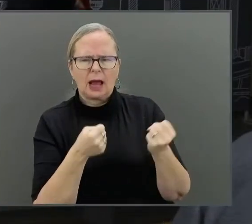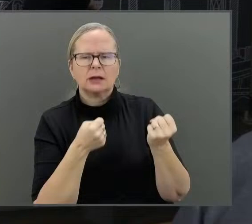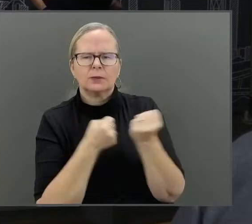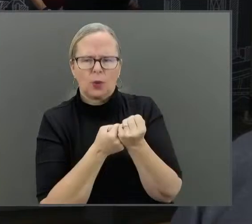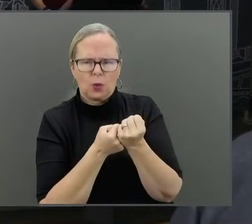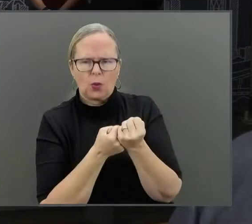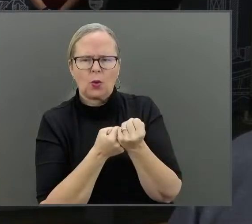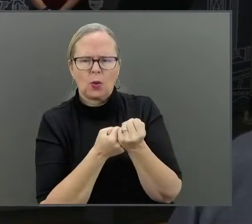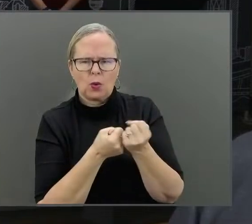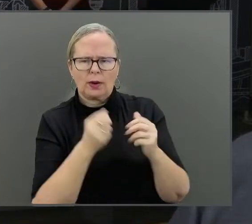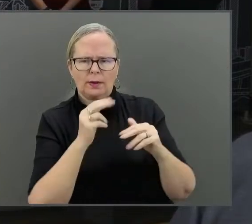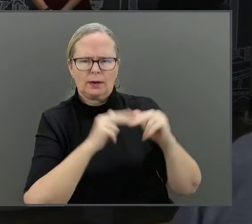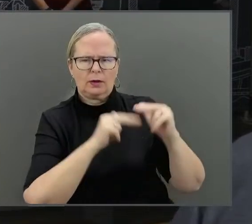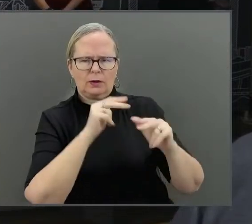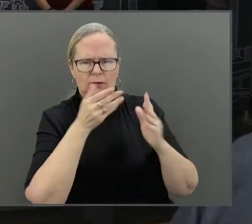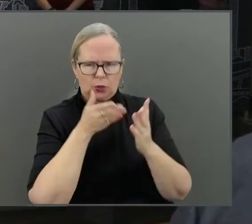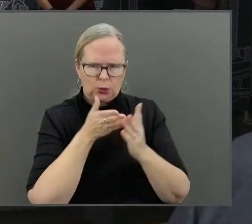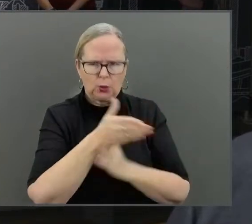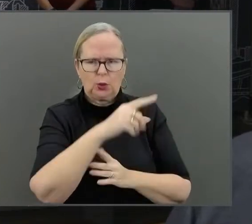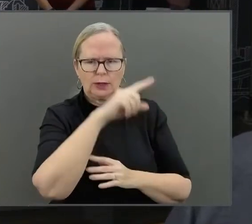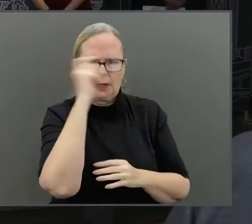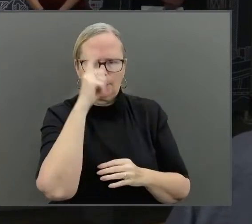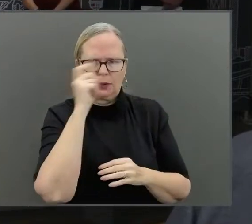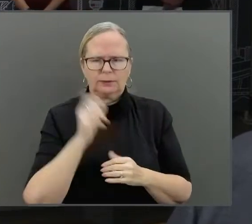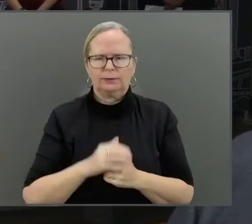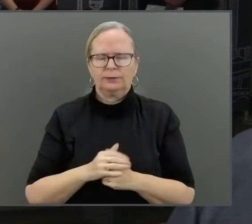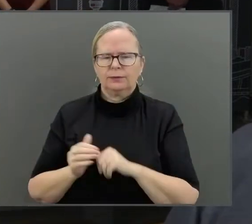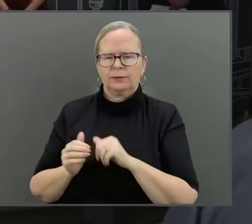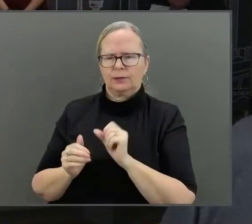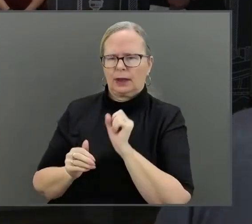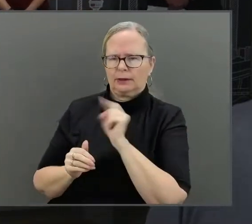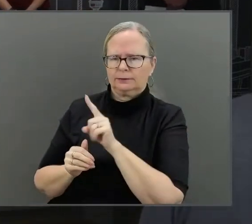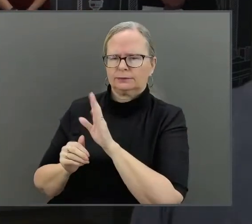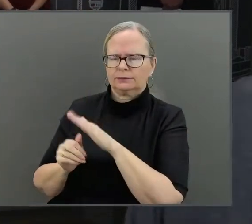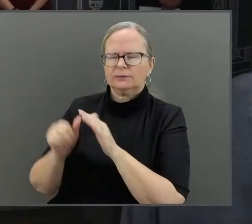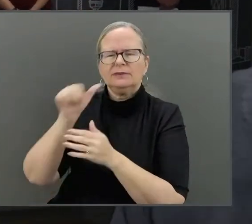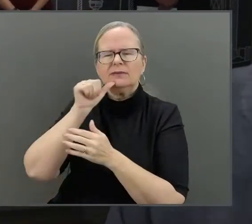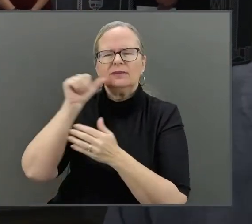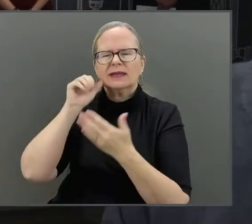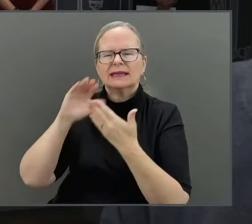dur Council uh believe one question question about the street leading operations as well that's been